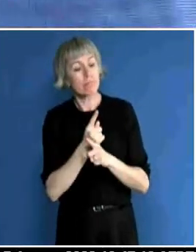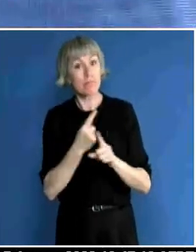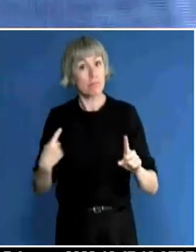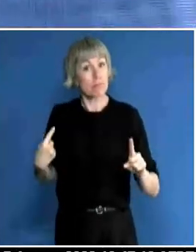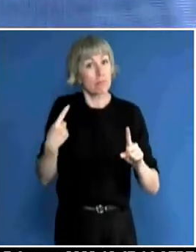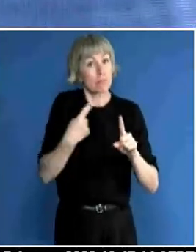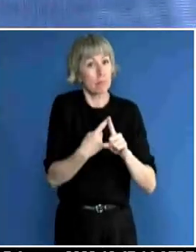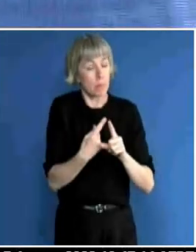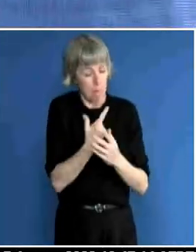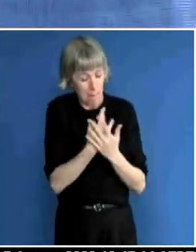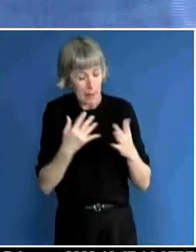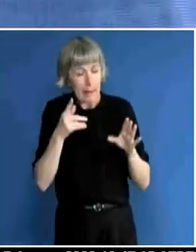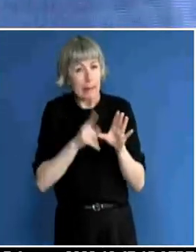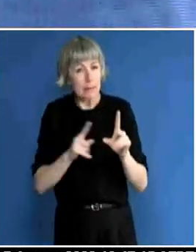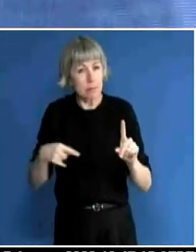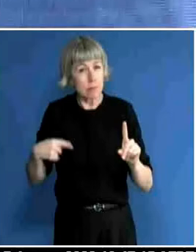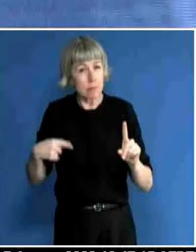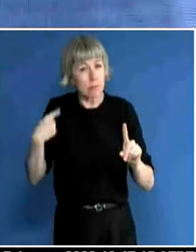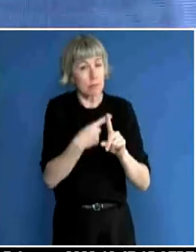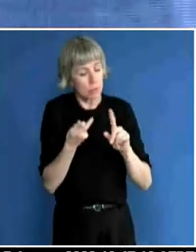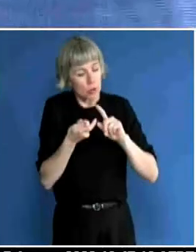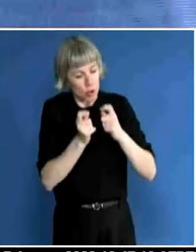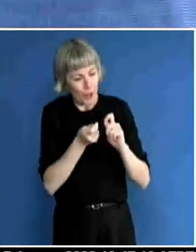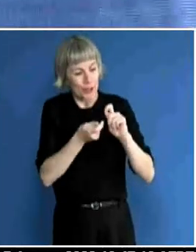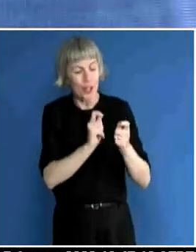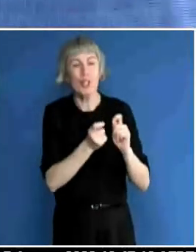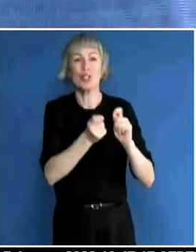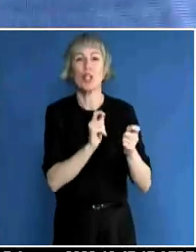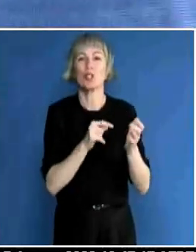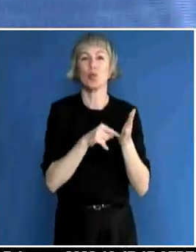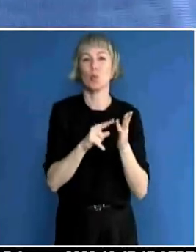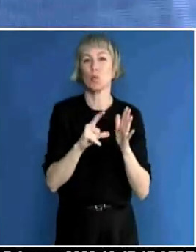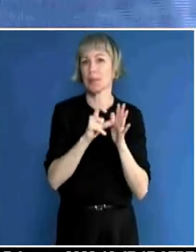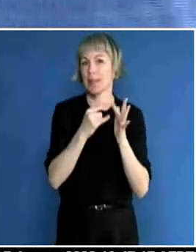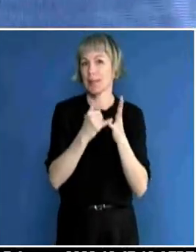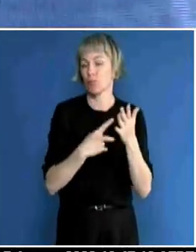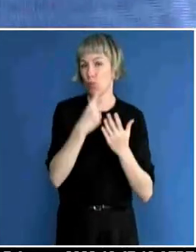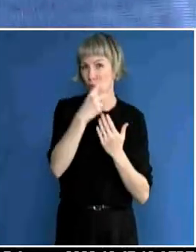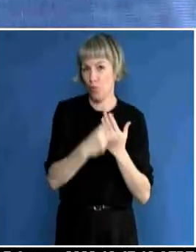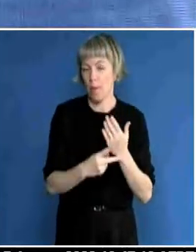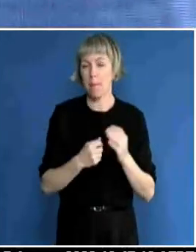and he will tell you about some of the challenges for the DES providers working with